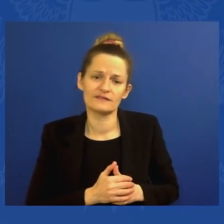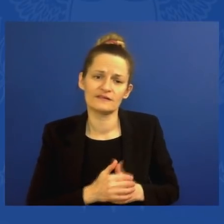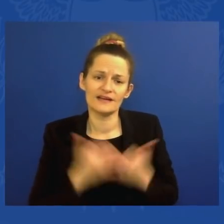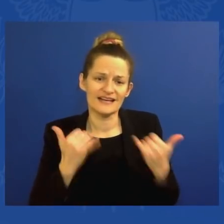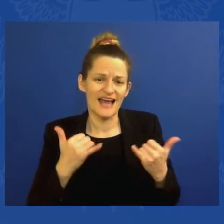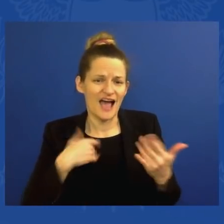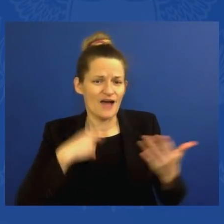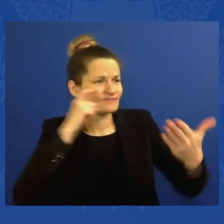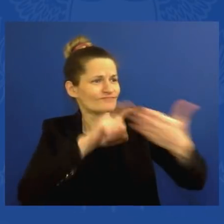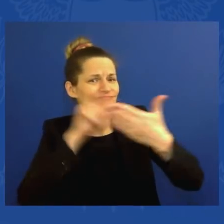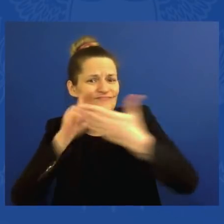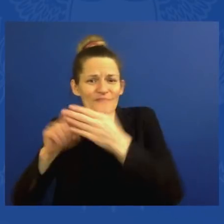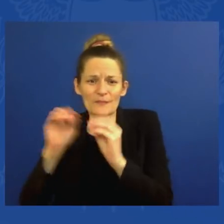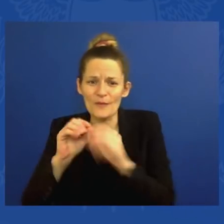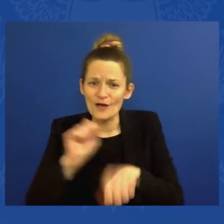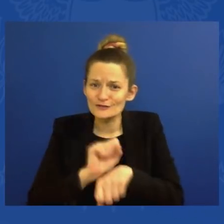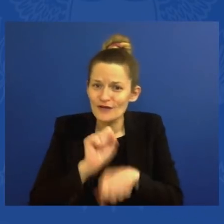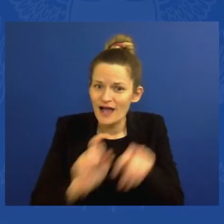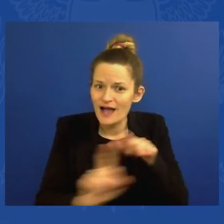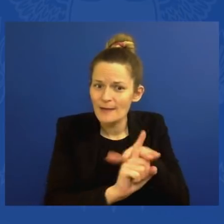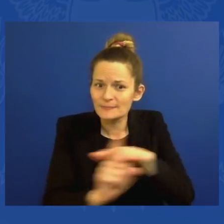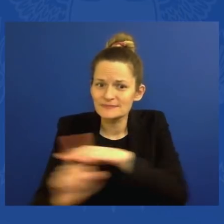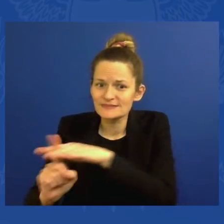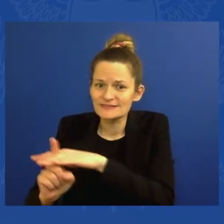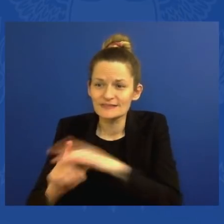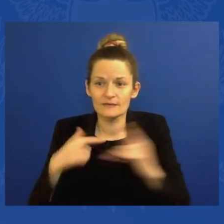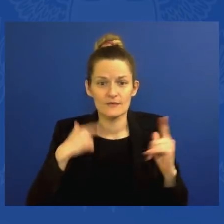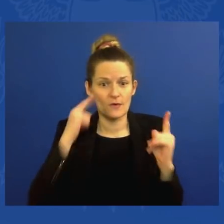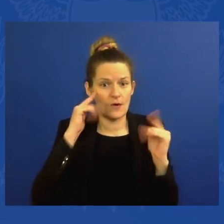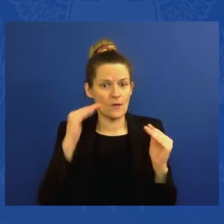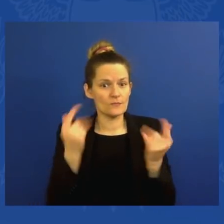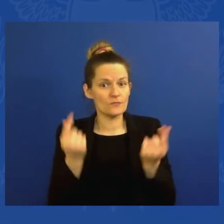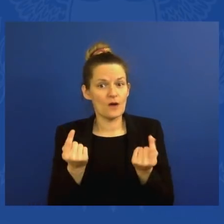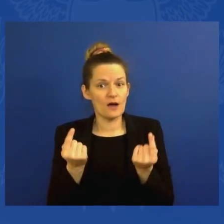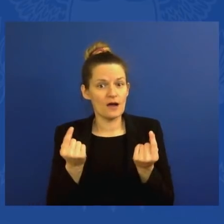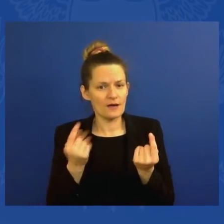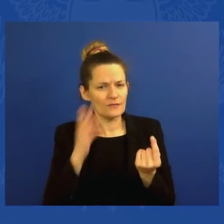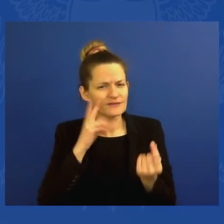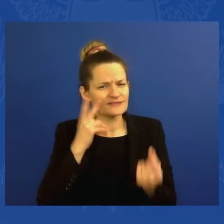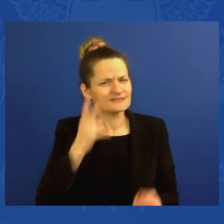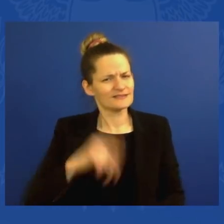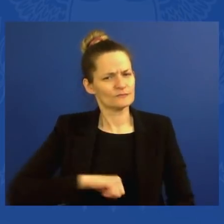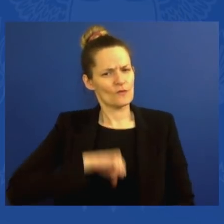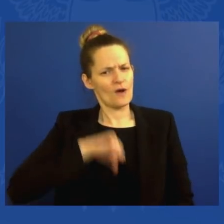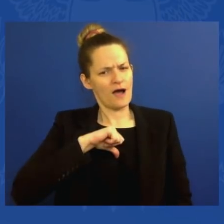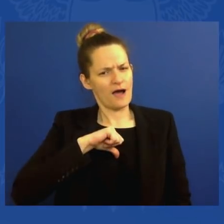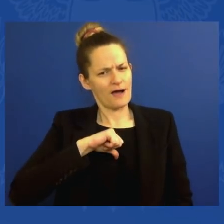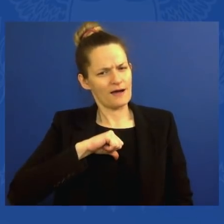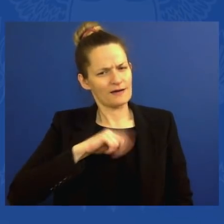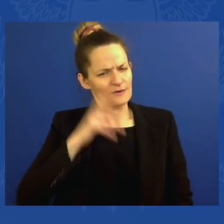the rebirth of pride -- the rebirth of pride that comes from stamping products "Made in America."